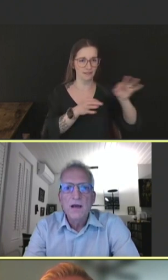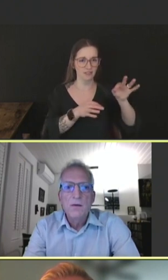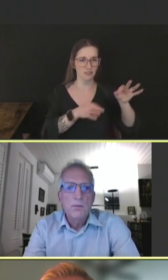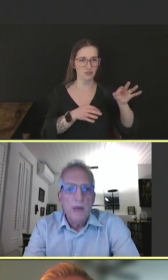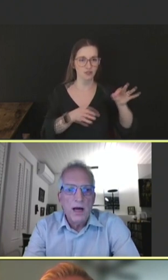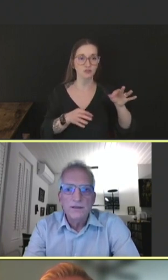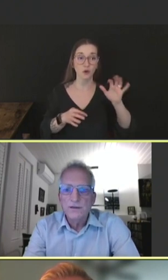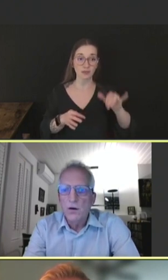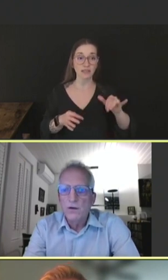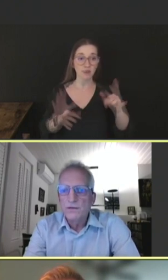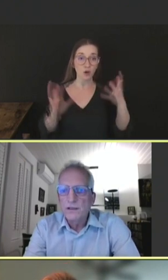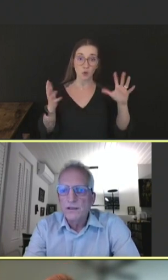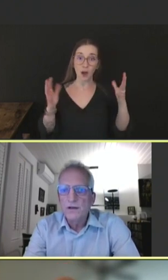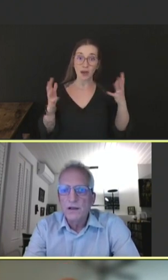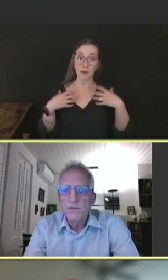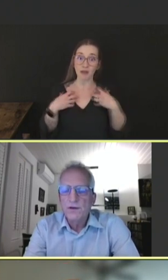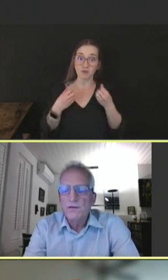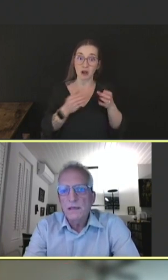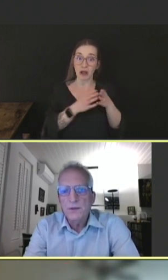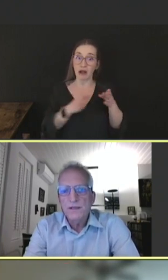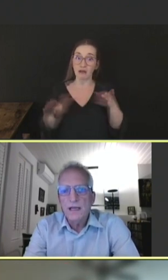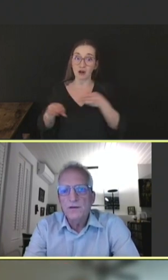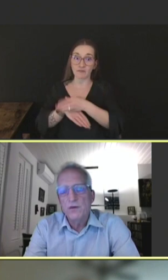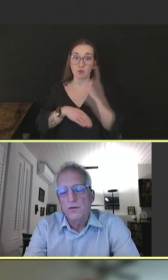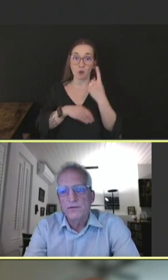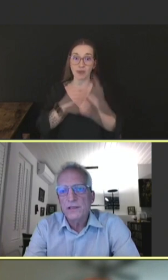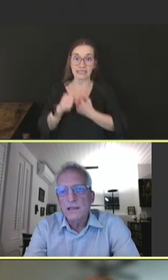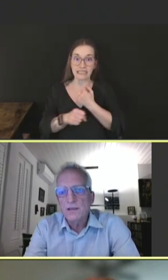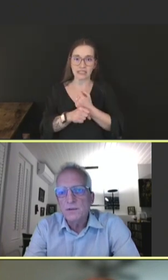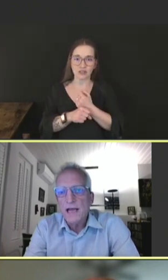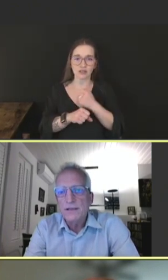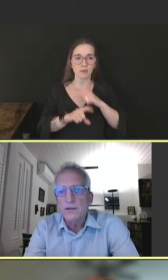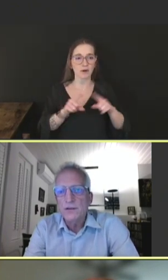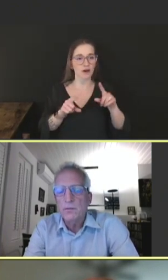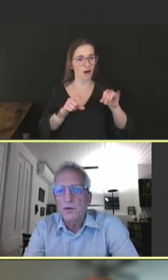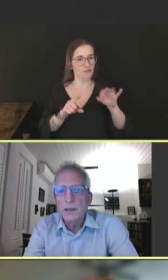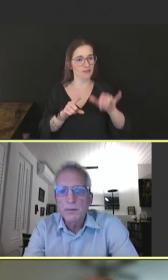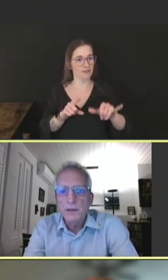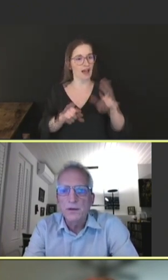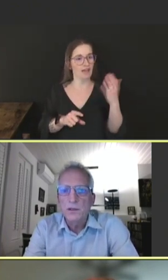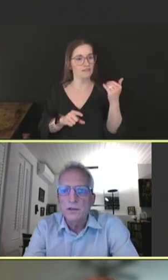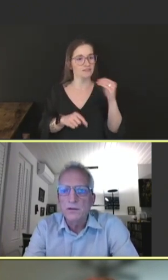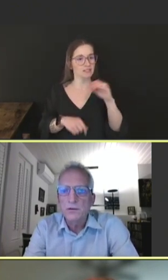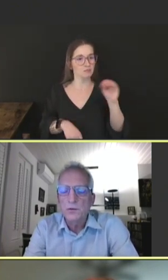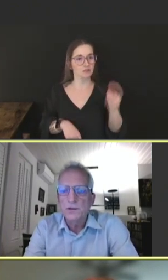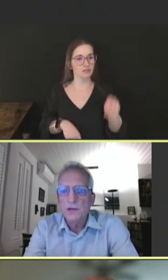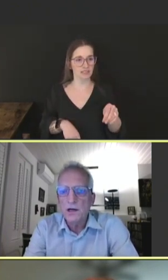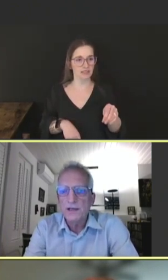but of the 15 percent of the very substantial number of people in the world who start